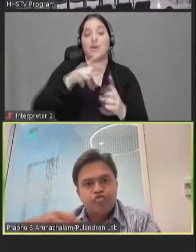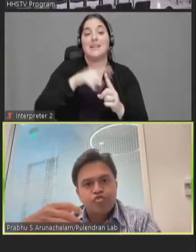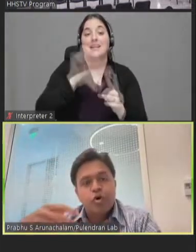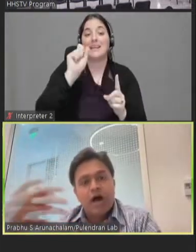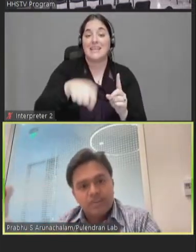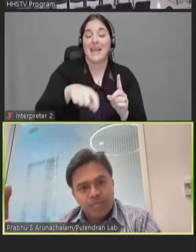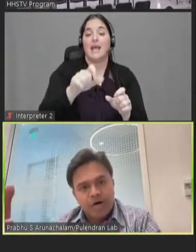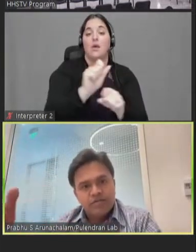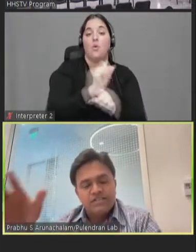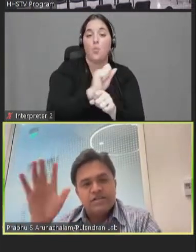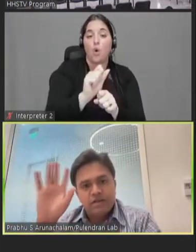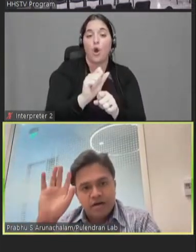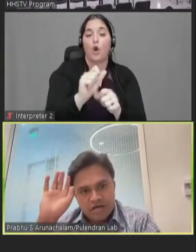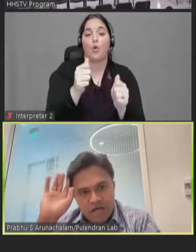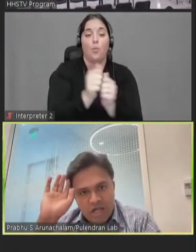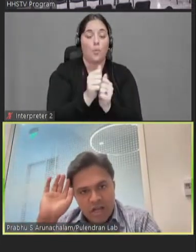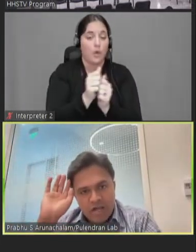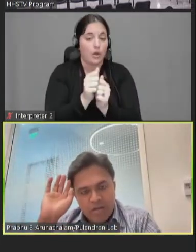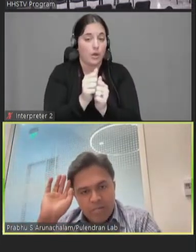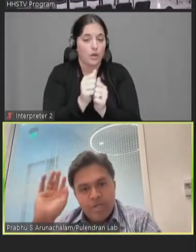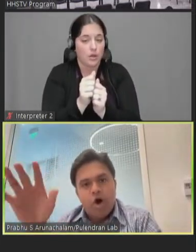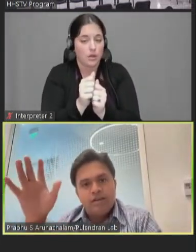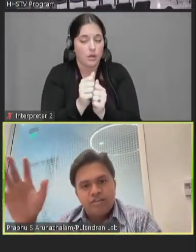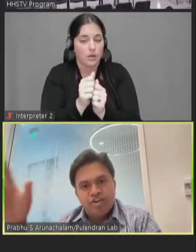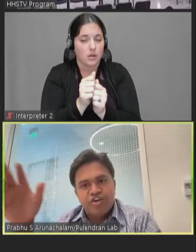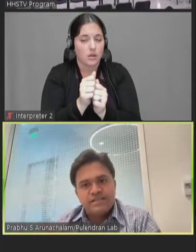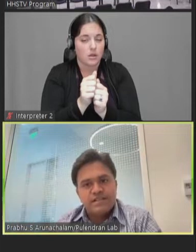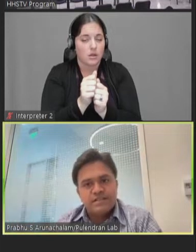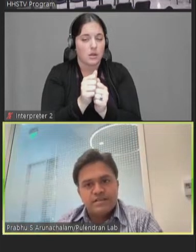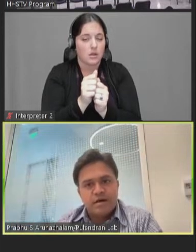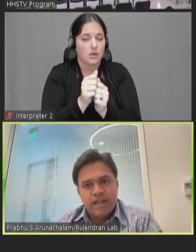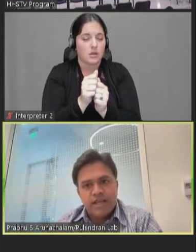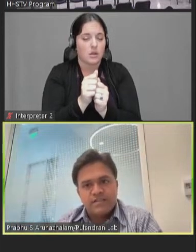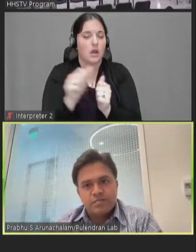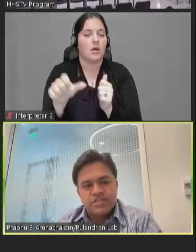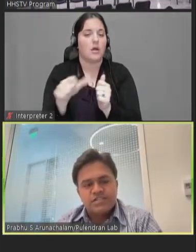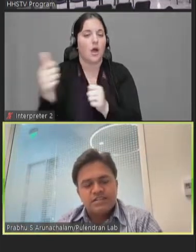through other pathways that are beyond dendritic cells and toll-like receptors.